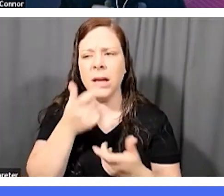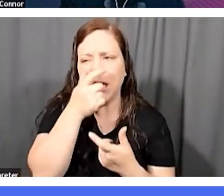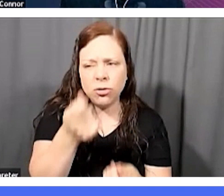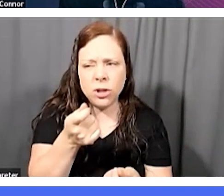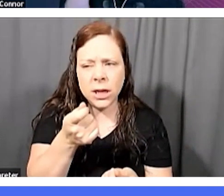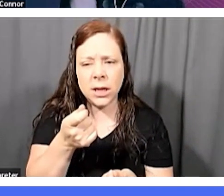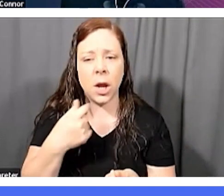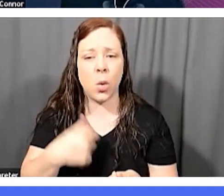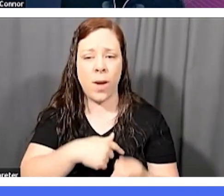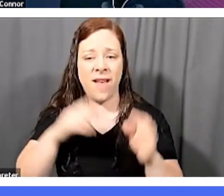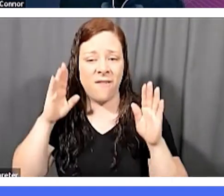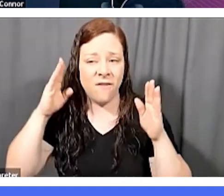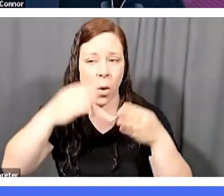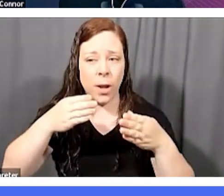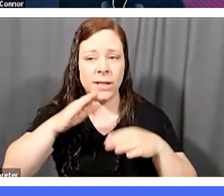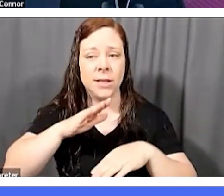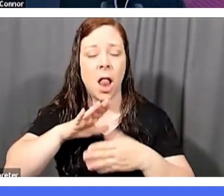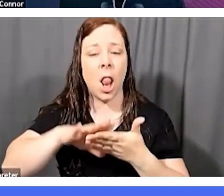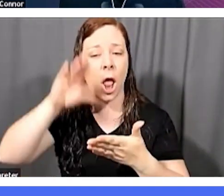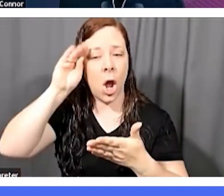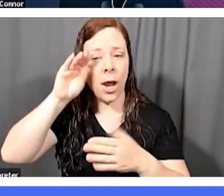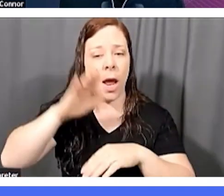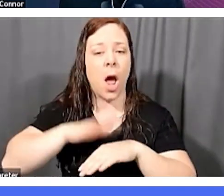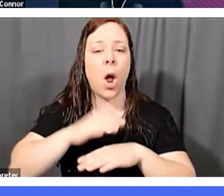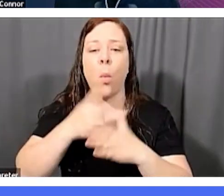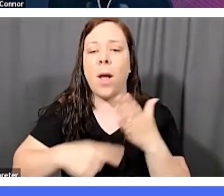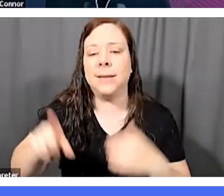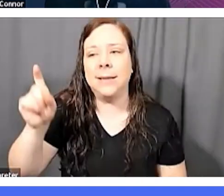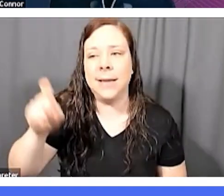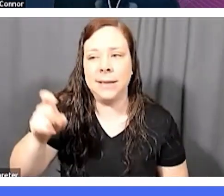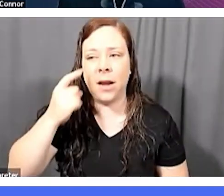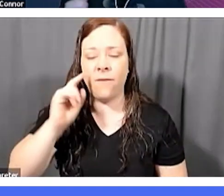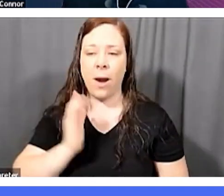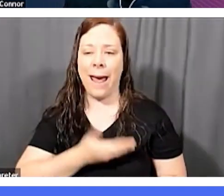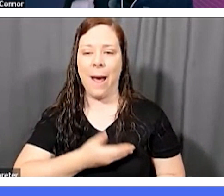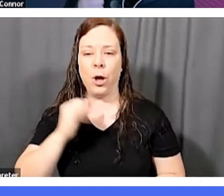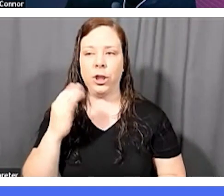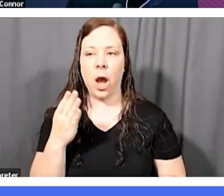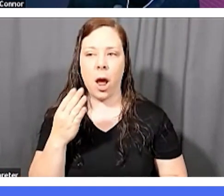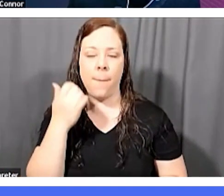on the things that are necessary to do our job on a daily basis. That's what we're gonna focus on,